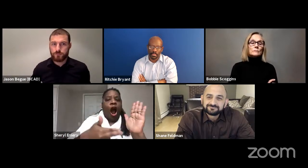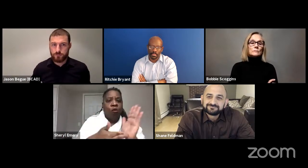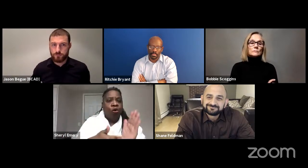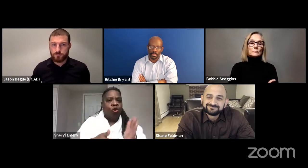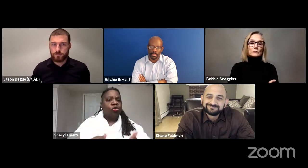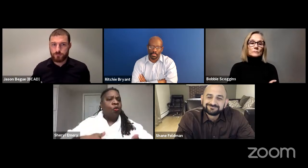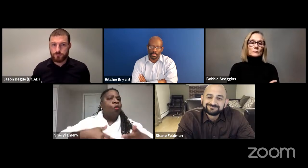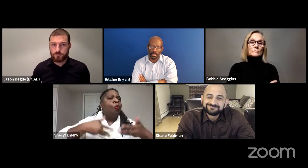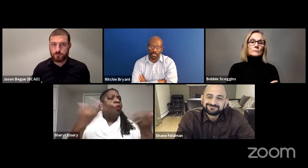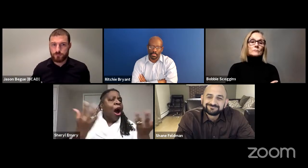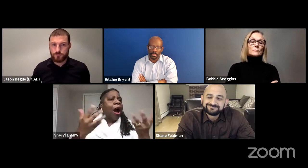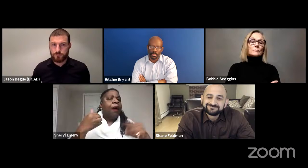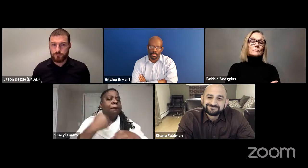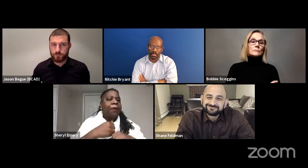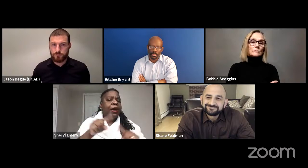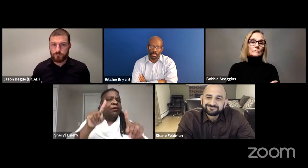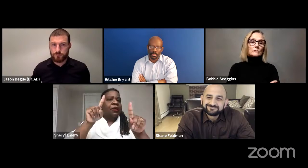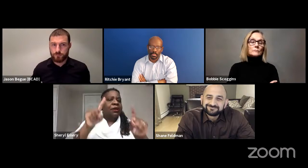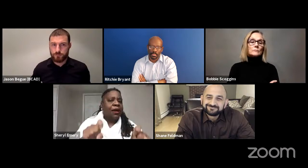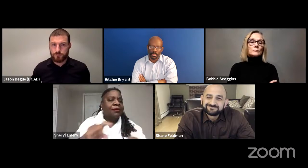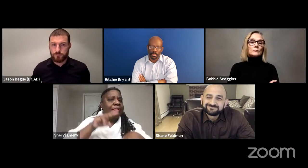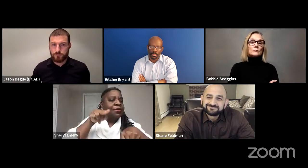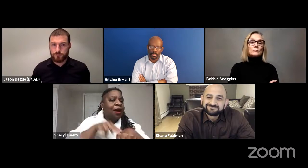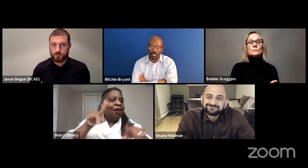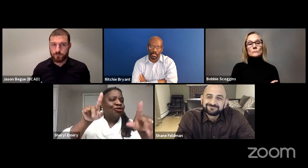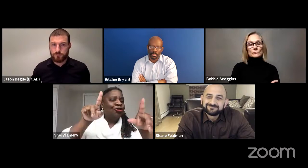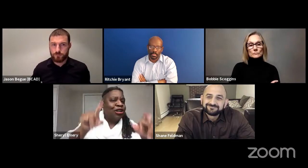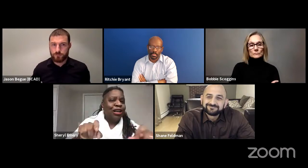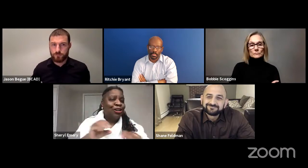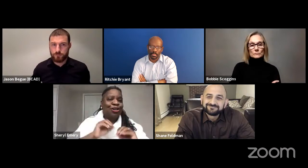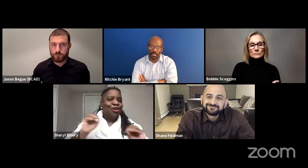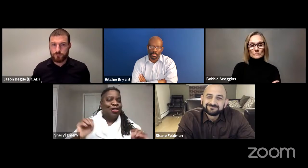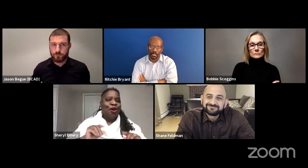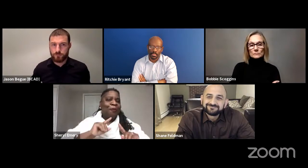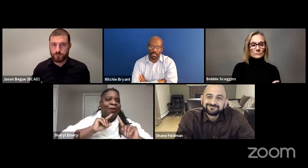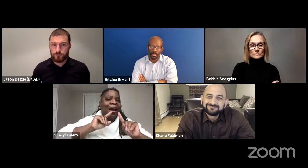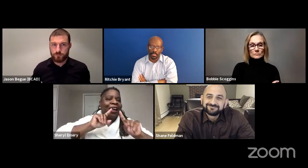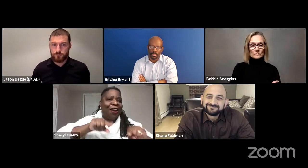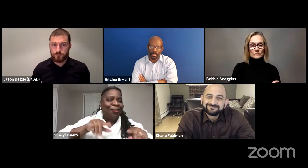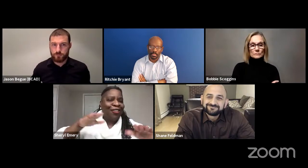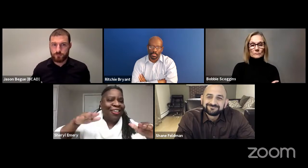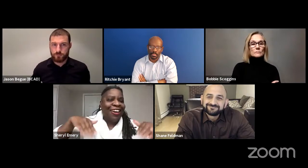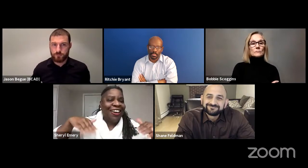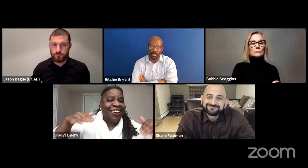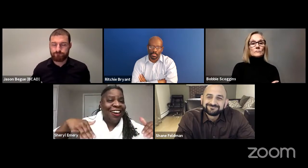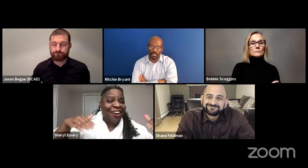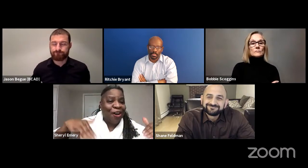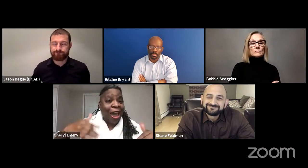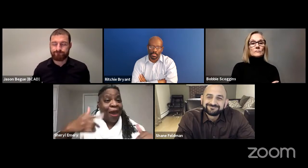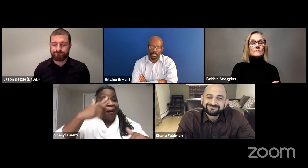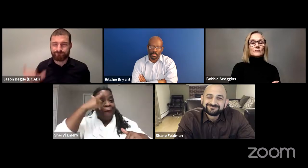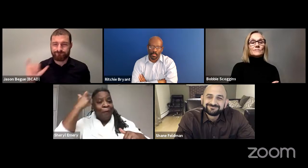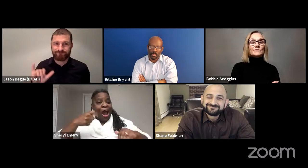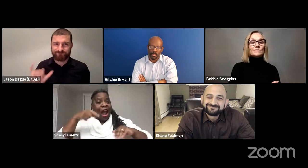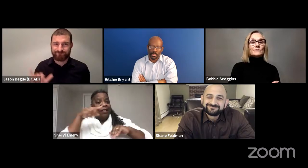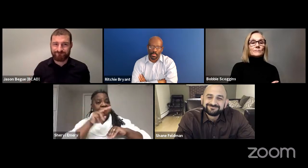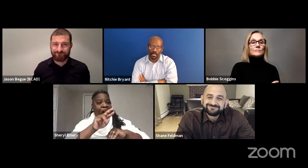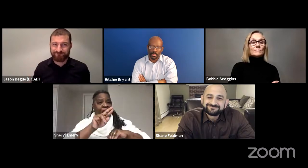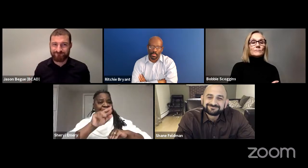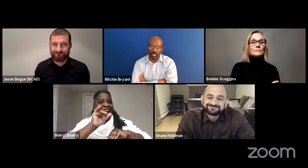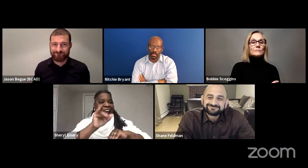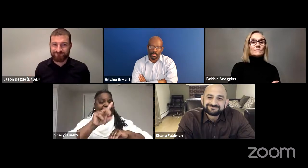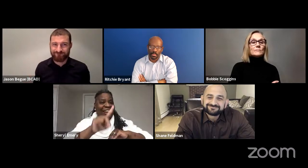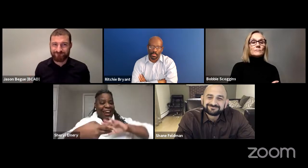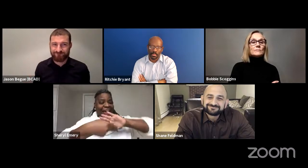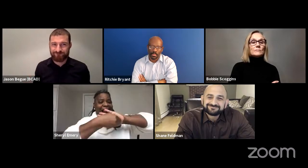legal protection for people. Again, if you want to make a state exam, there's no exact